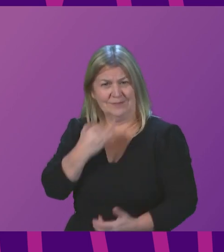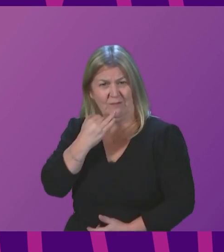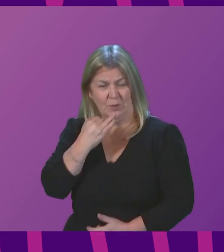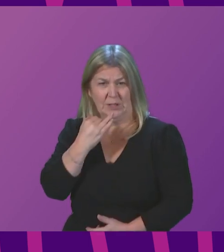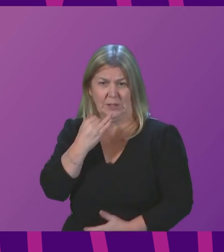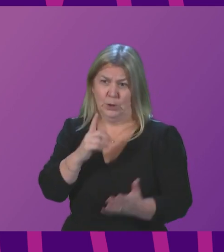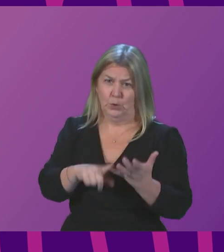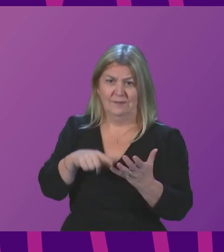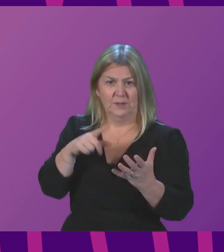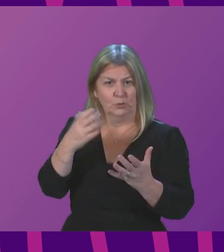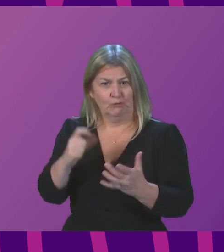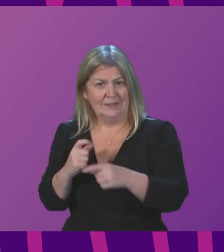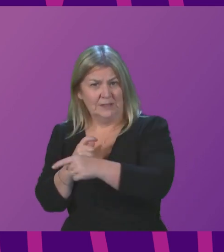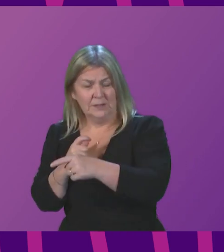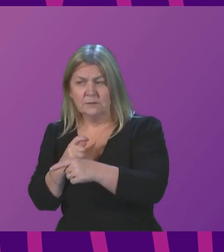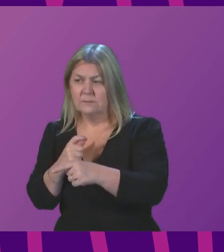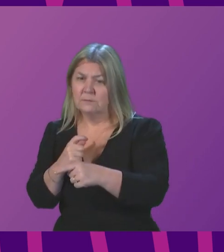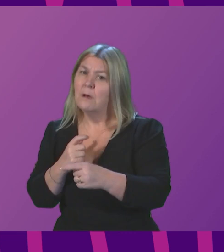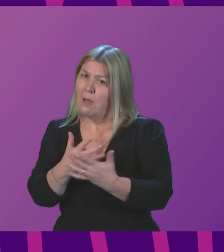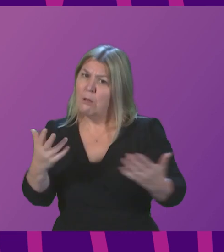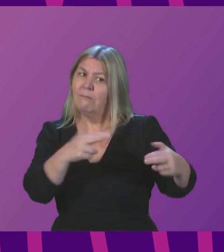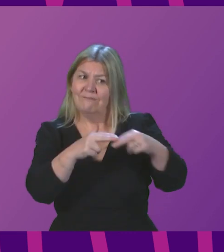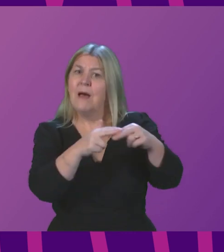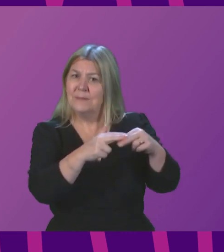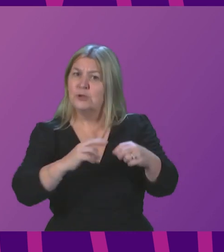more families are likely to struggle with rising energy bills. Does the First Minister